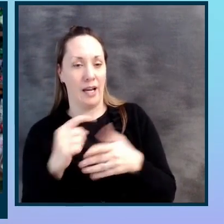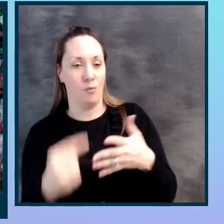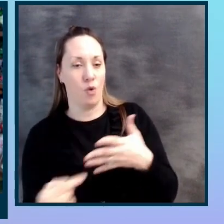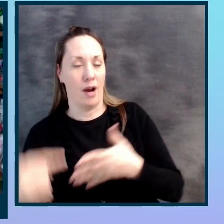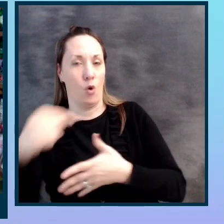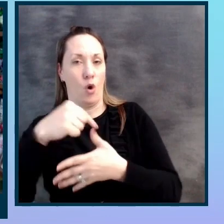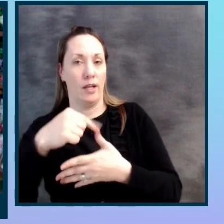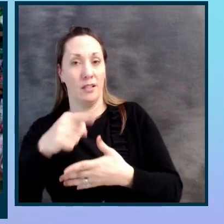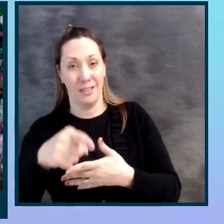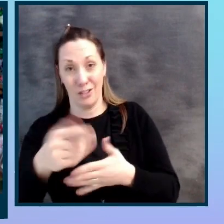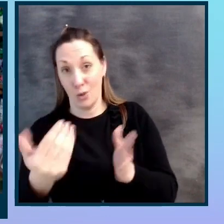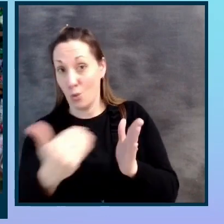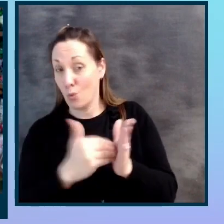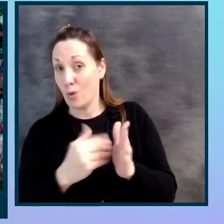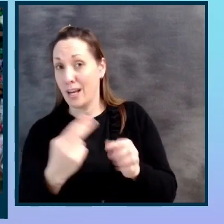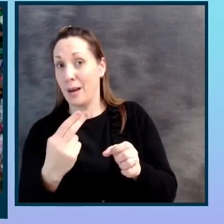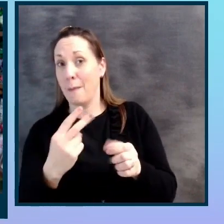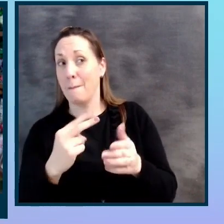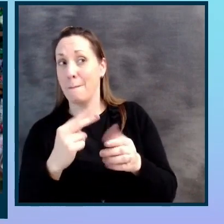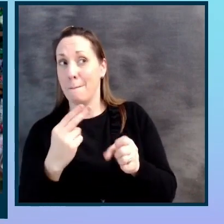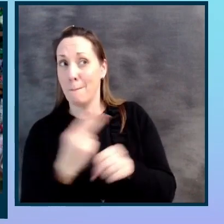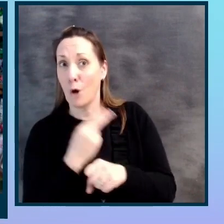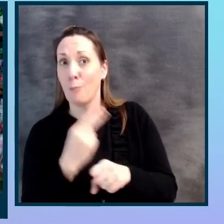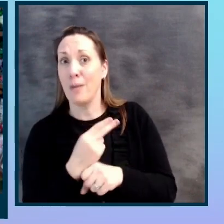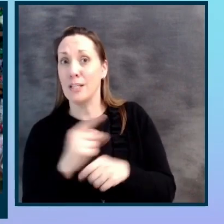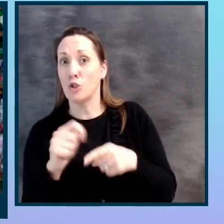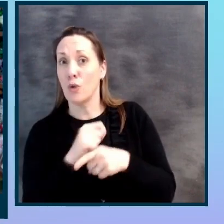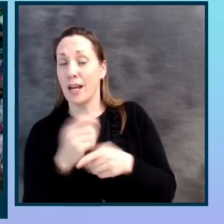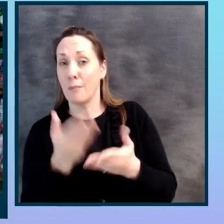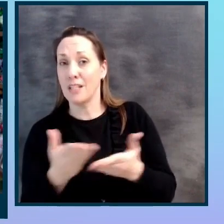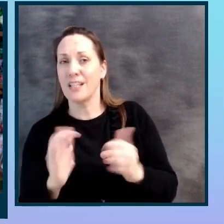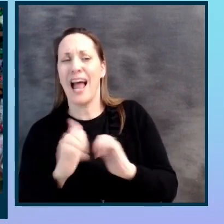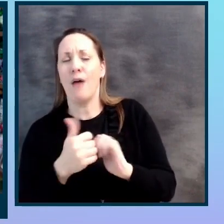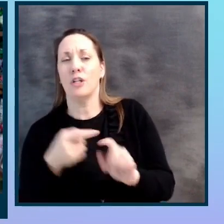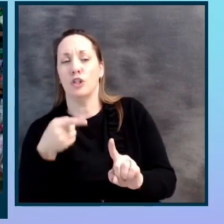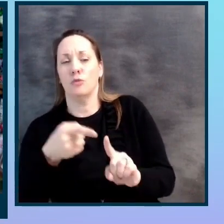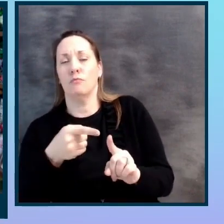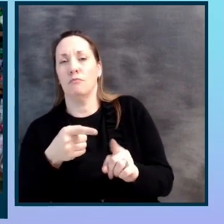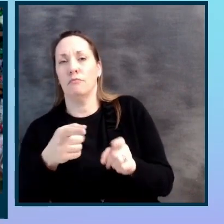did you repurpose training materials, how did you execute training internally?